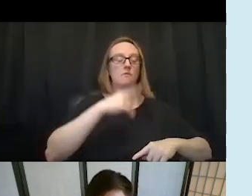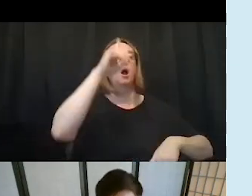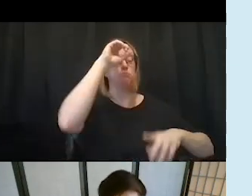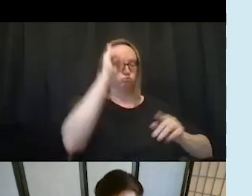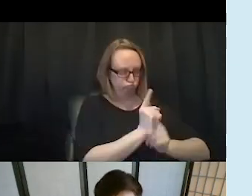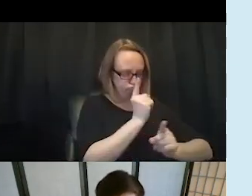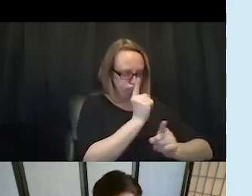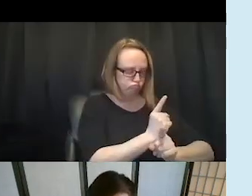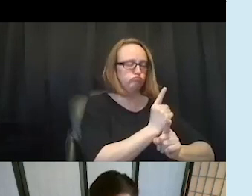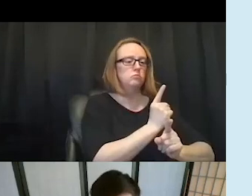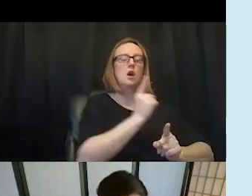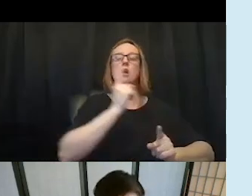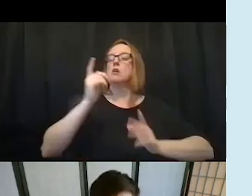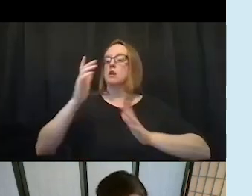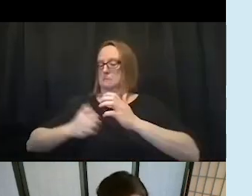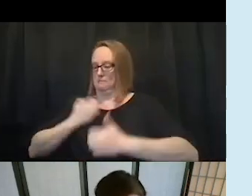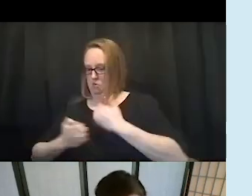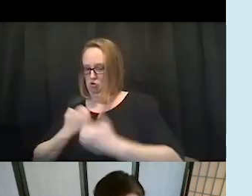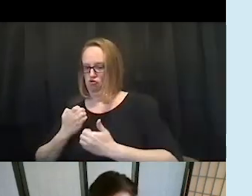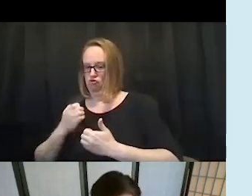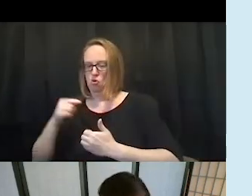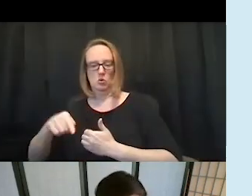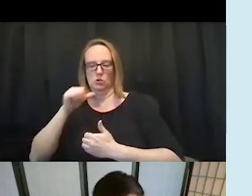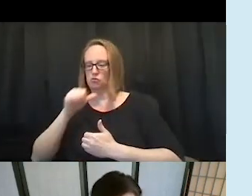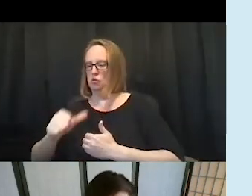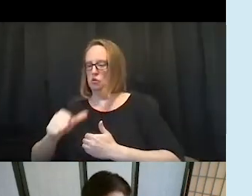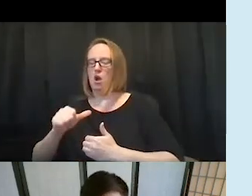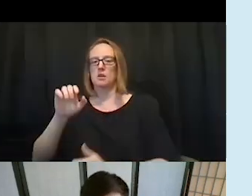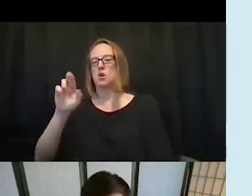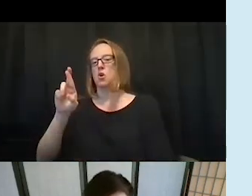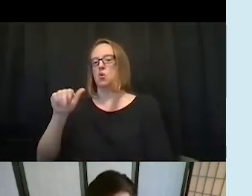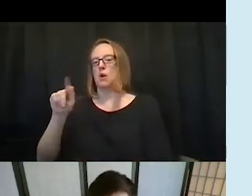and then you have your emotions and your emotions are irrational or illogical and that's that's